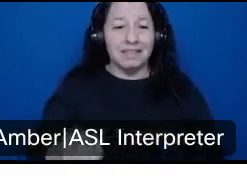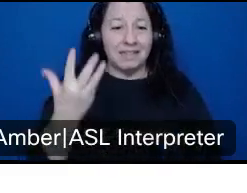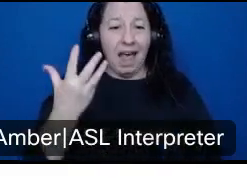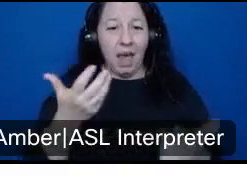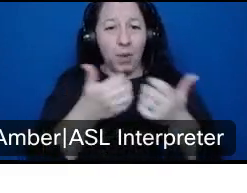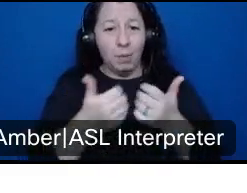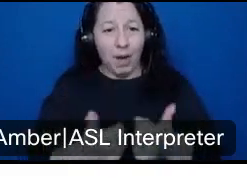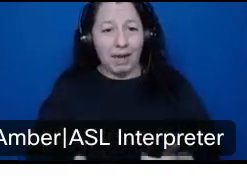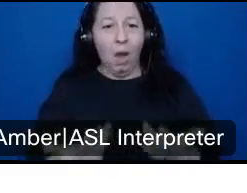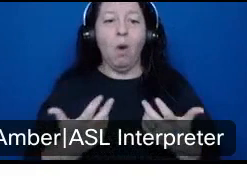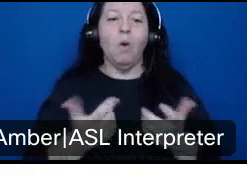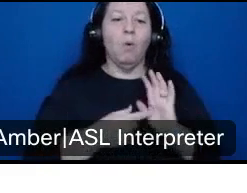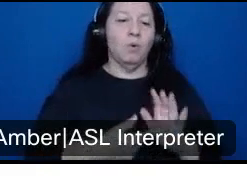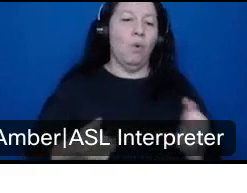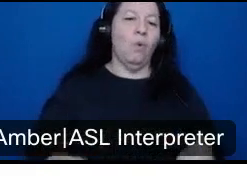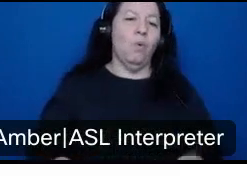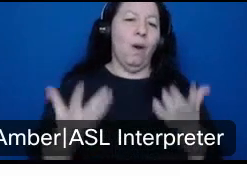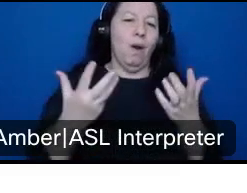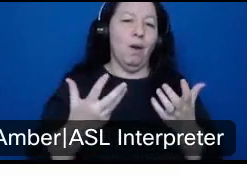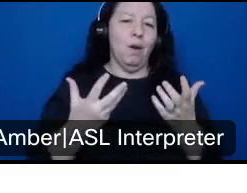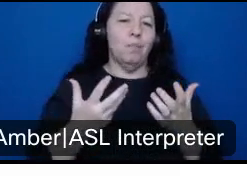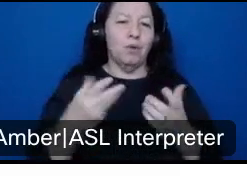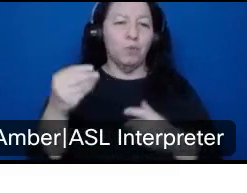spending a south brooklyn versus a kings